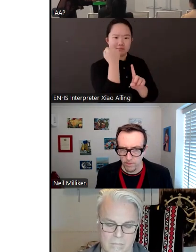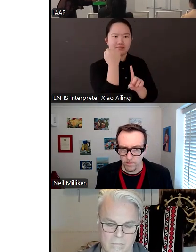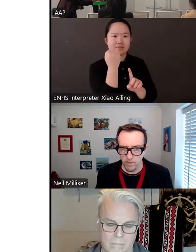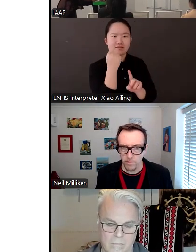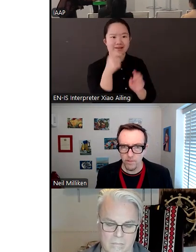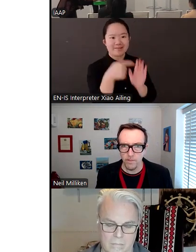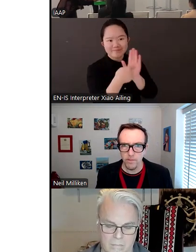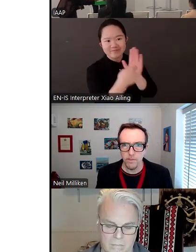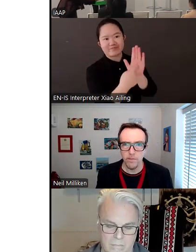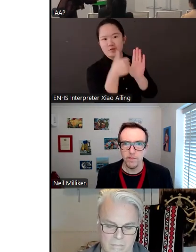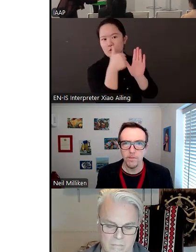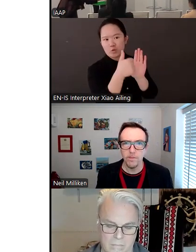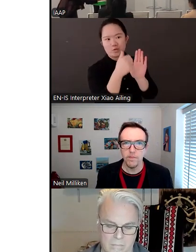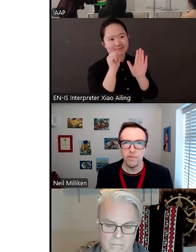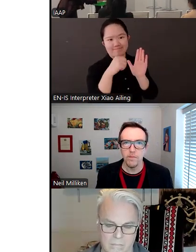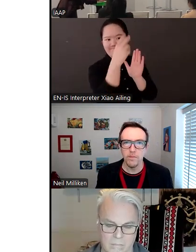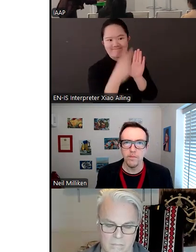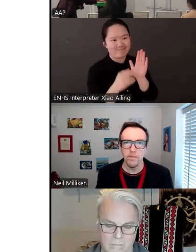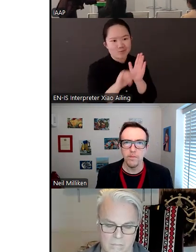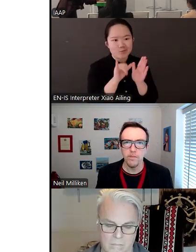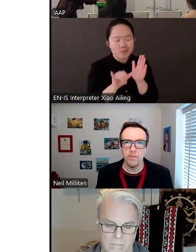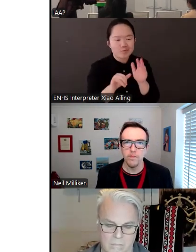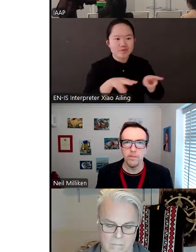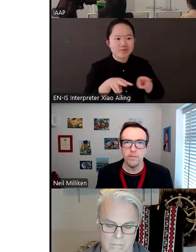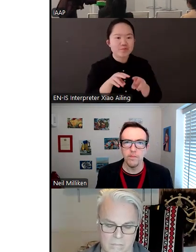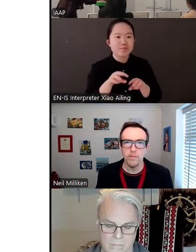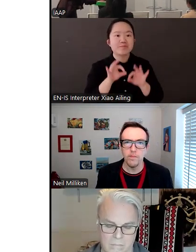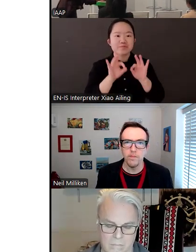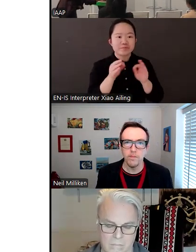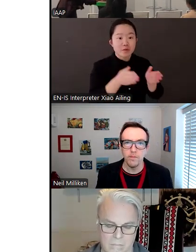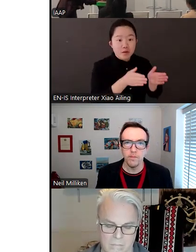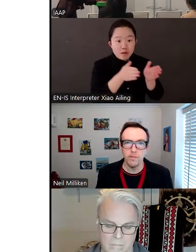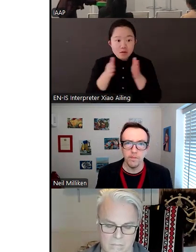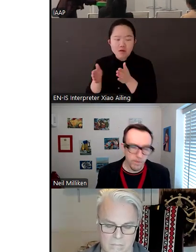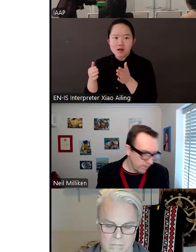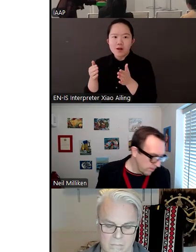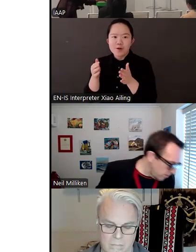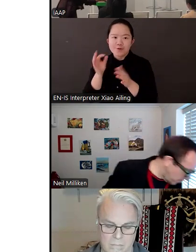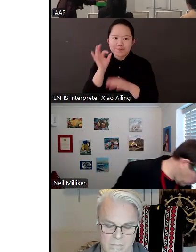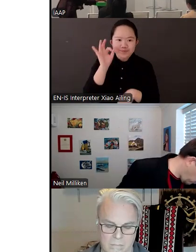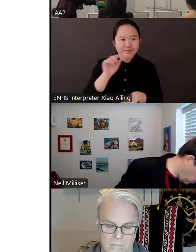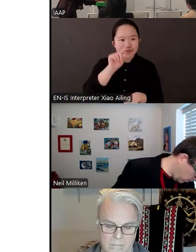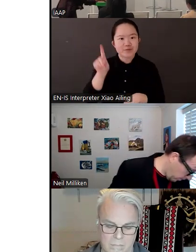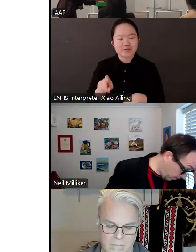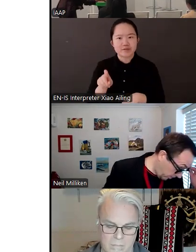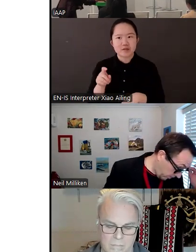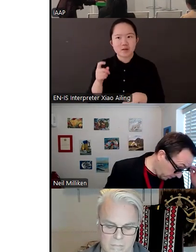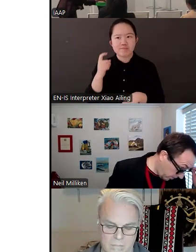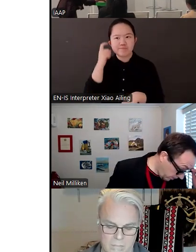My question is very much related to the previous one, actually. I was just wondering,